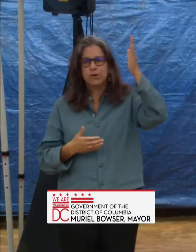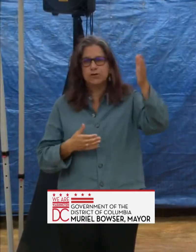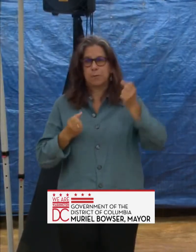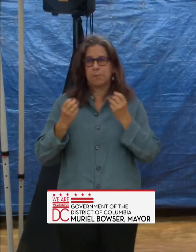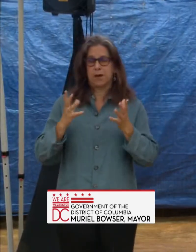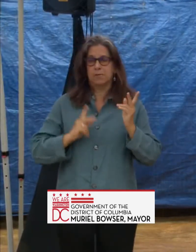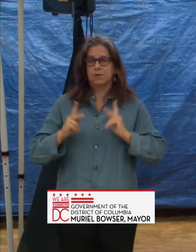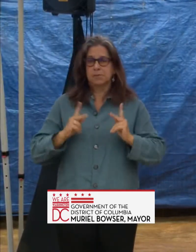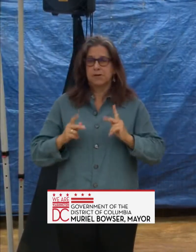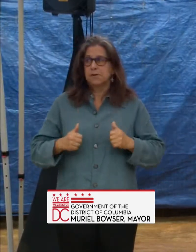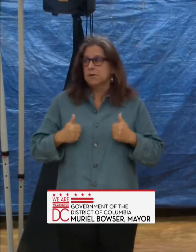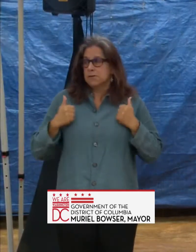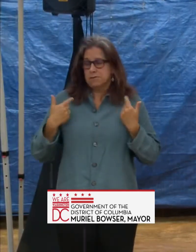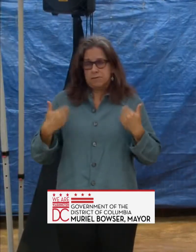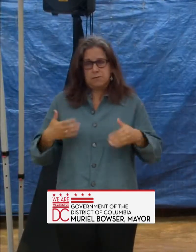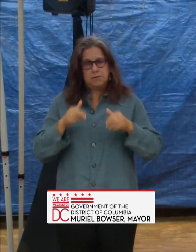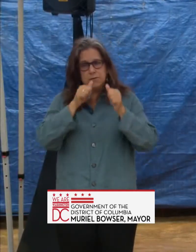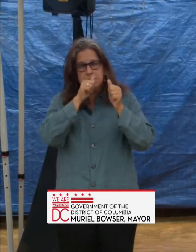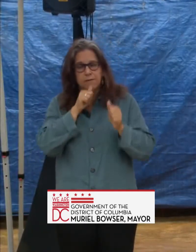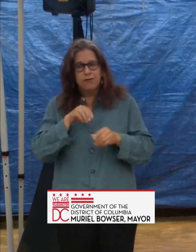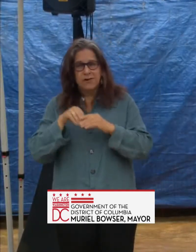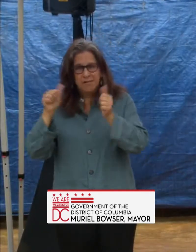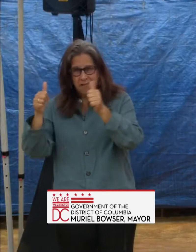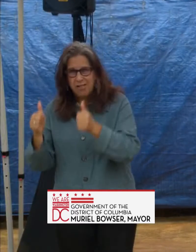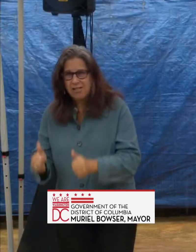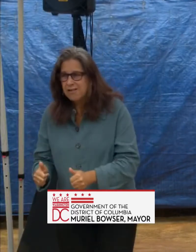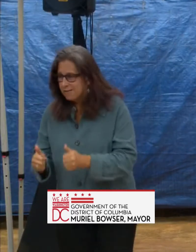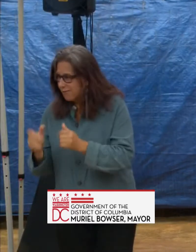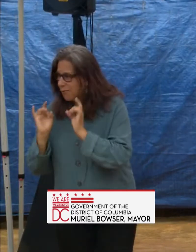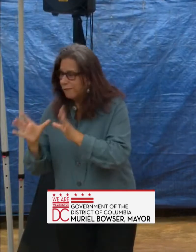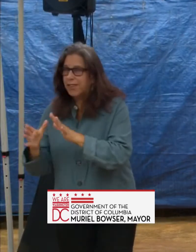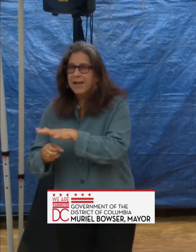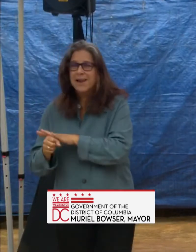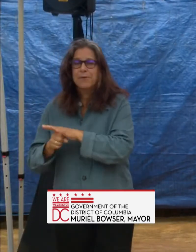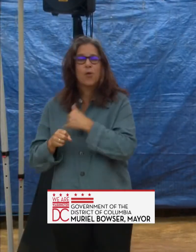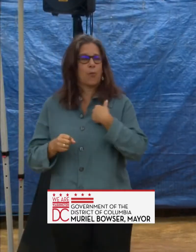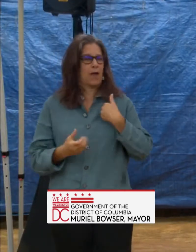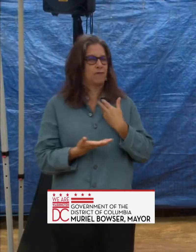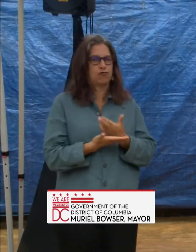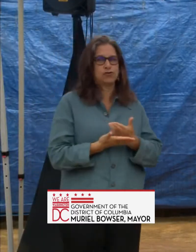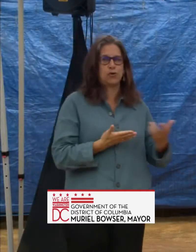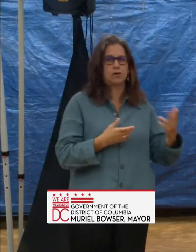BUT WE HAVE THE TOOLS TO END HOMELESSNESS IN THE DISTRICT OF COLUMBIA ONCE AND FOR ALL.